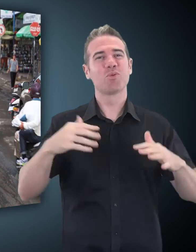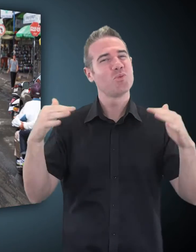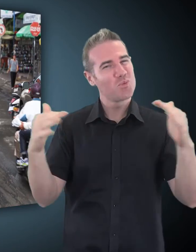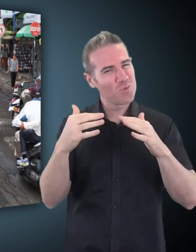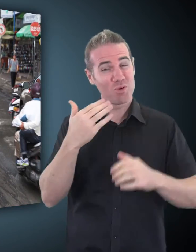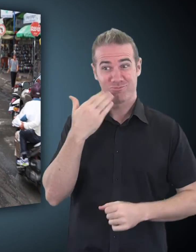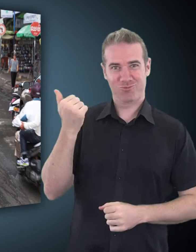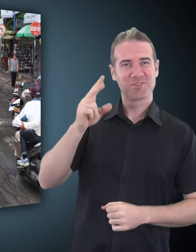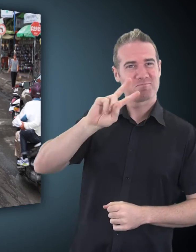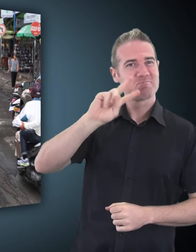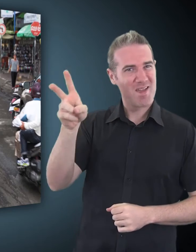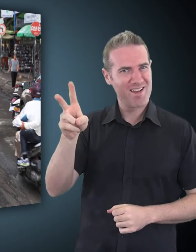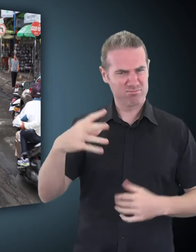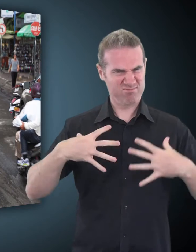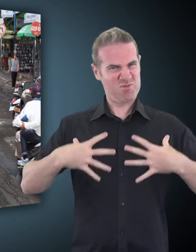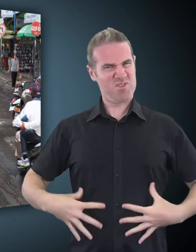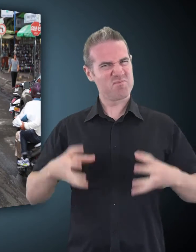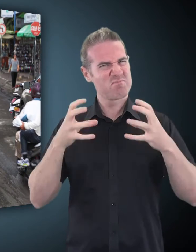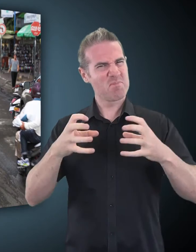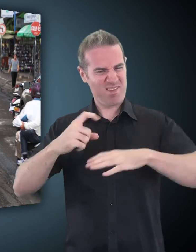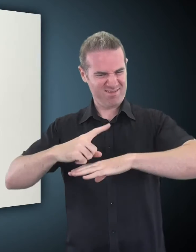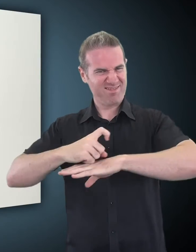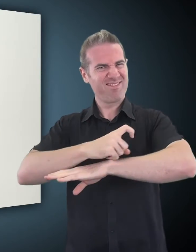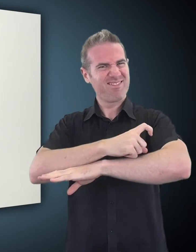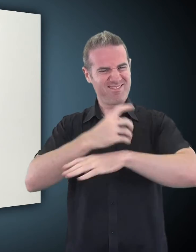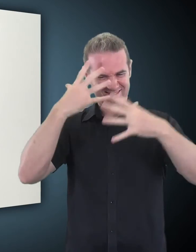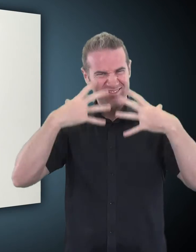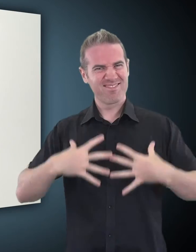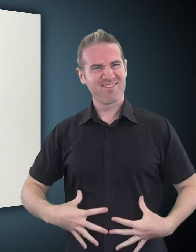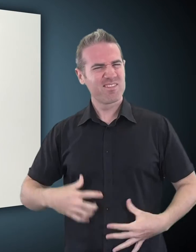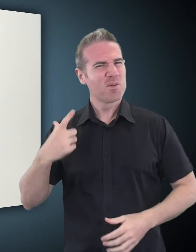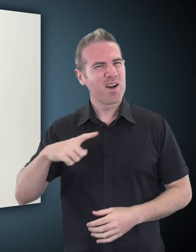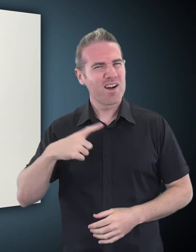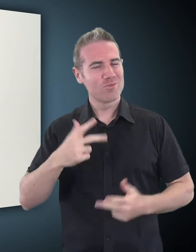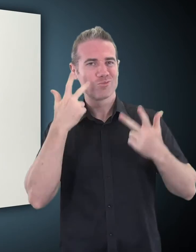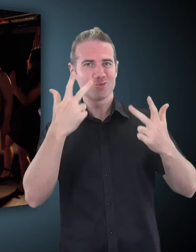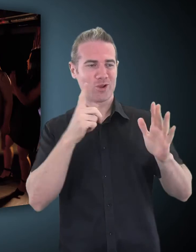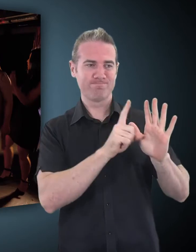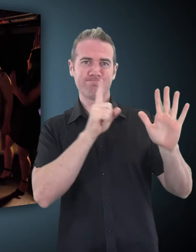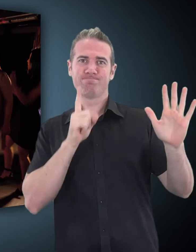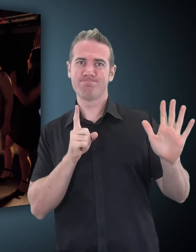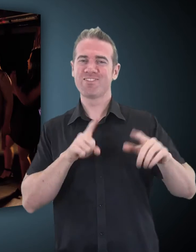the war many years ago and has only recently returned. She wears a strange bug costume to represent how her